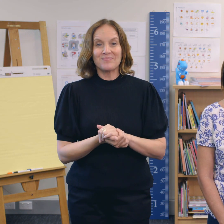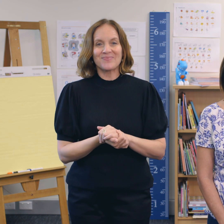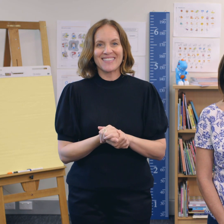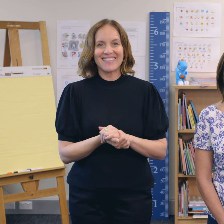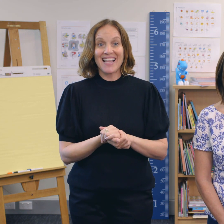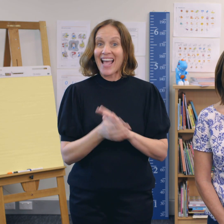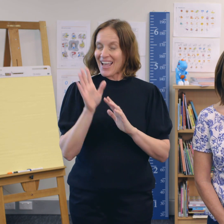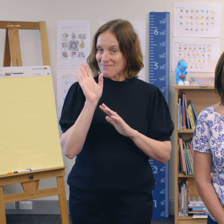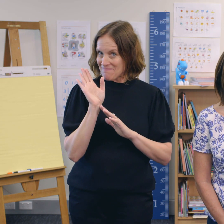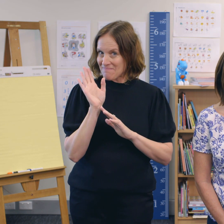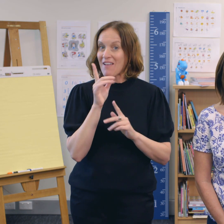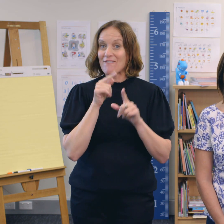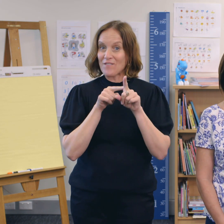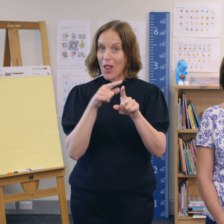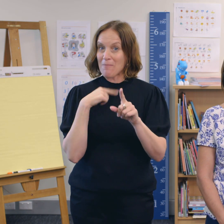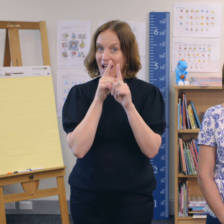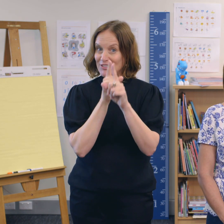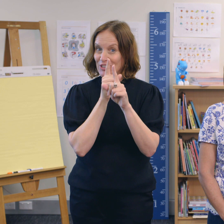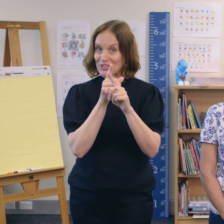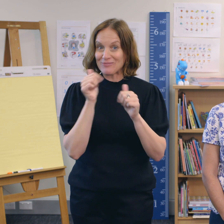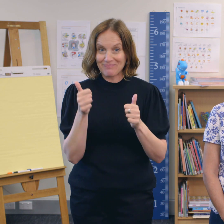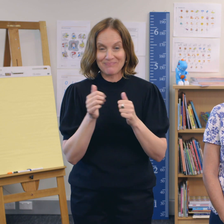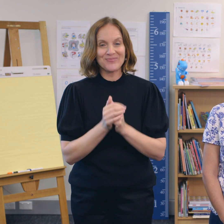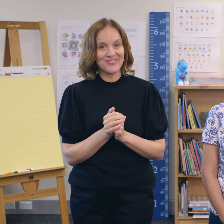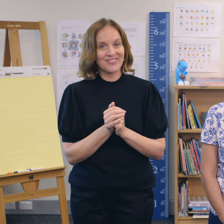Listen to my instructions, and follow along.